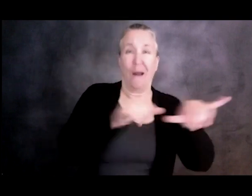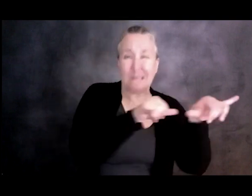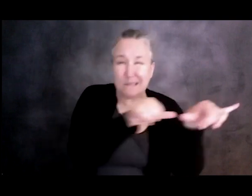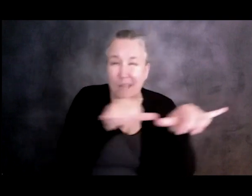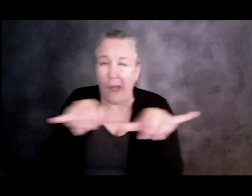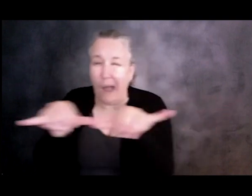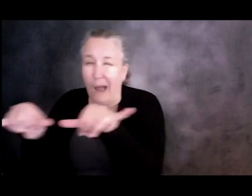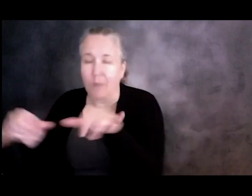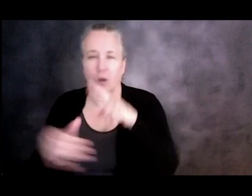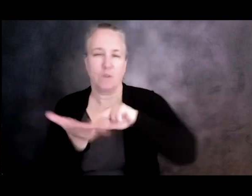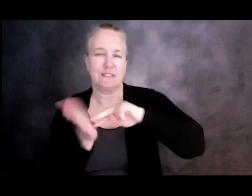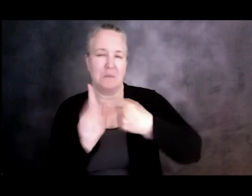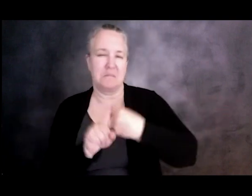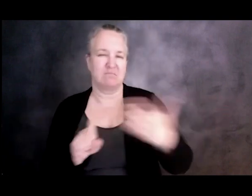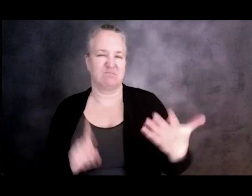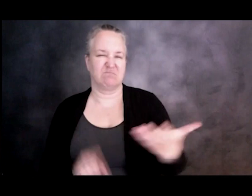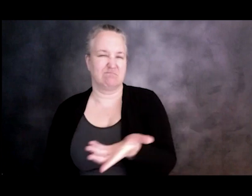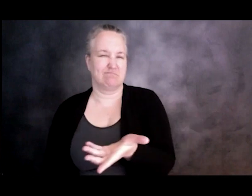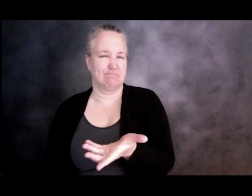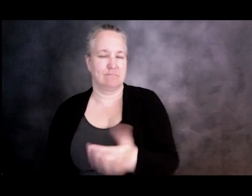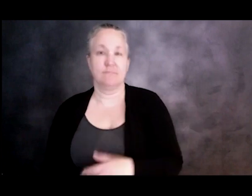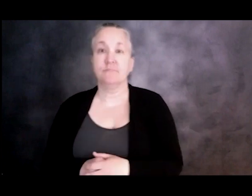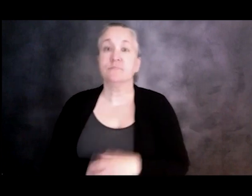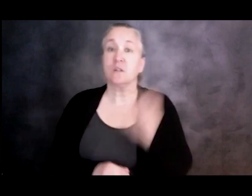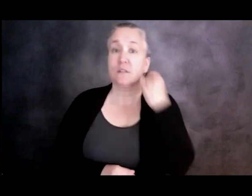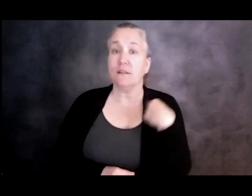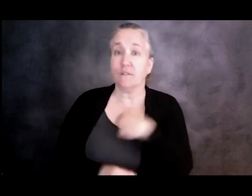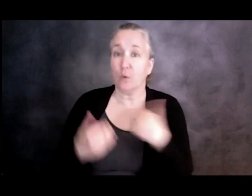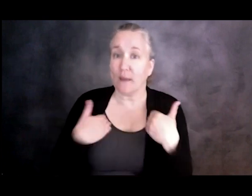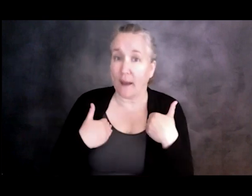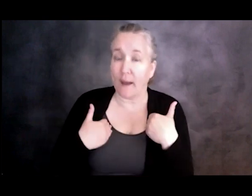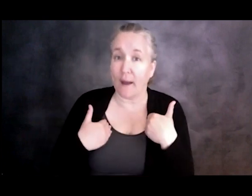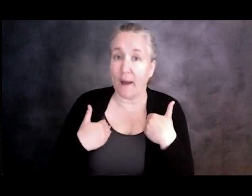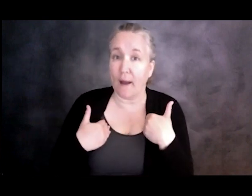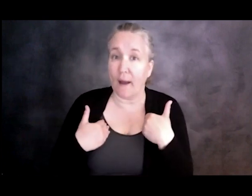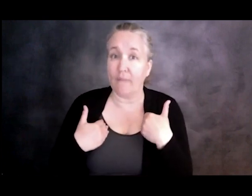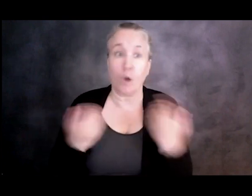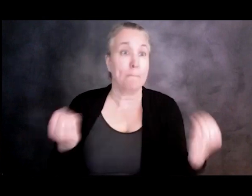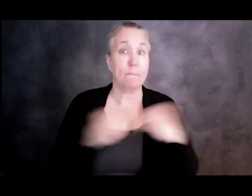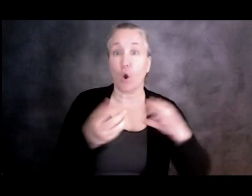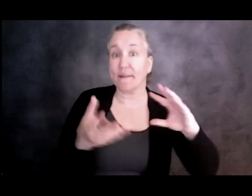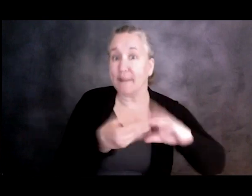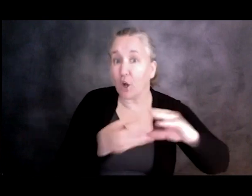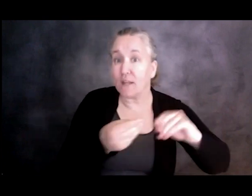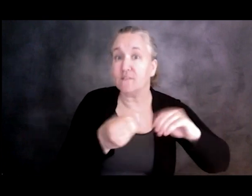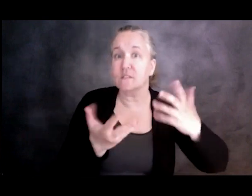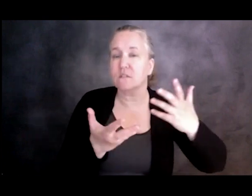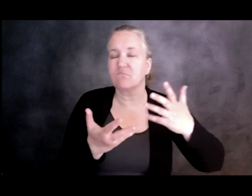So is it any better if we have war narratives, let's say, if we go down this road, war narratives that